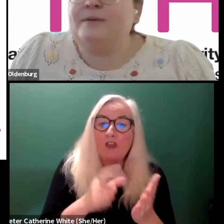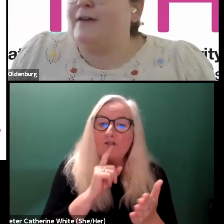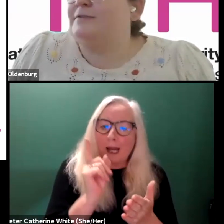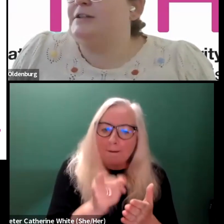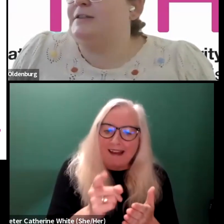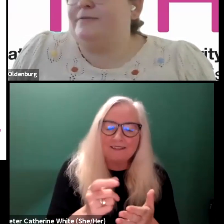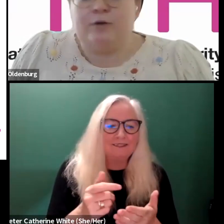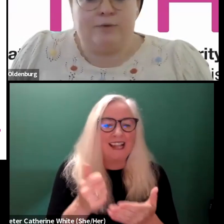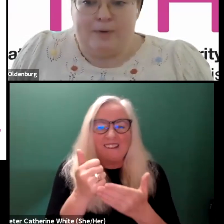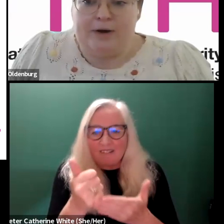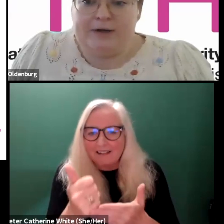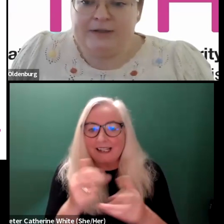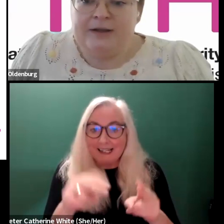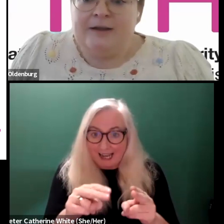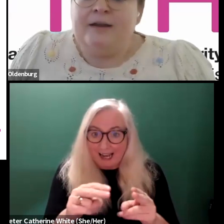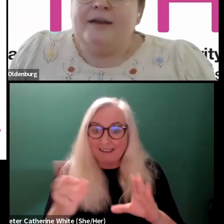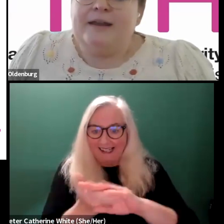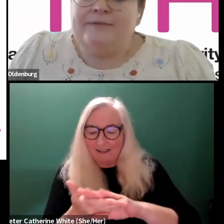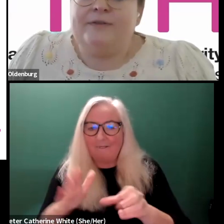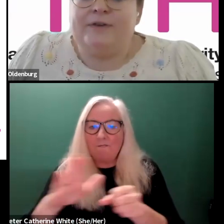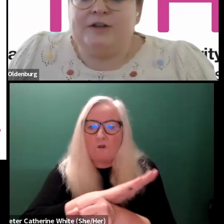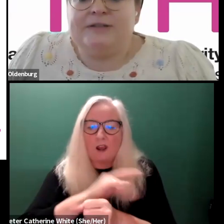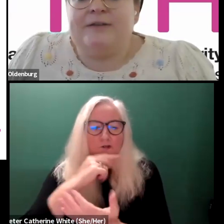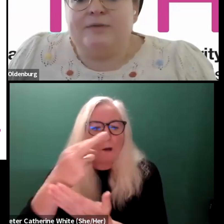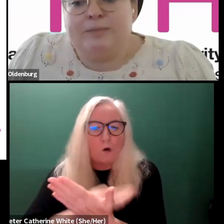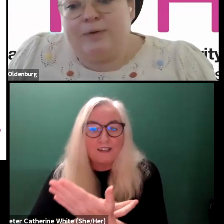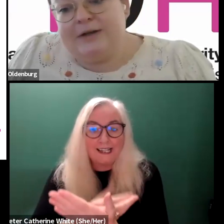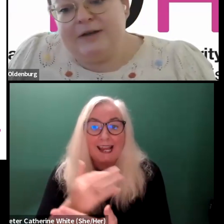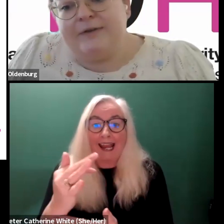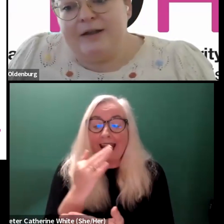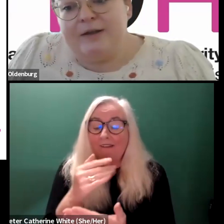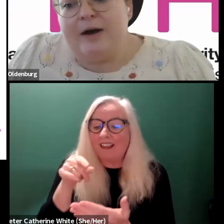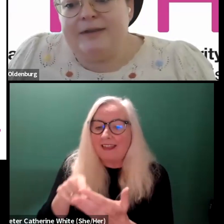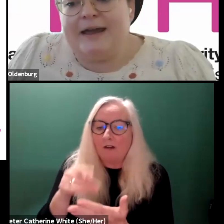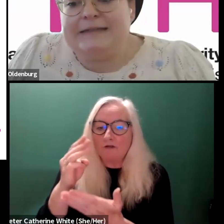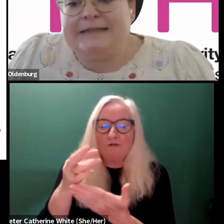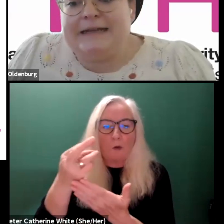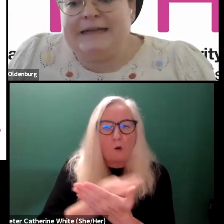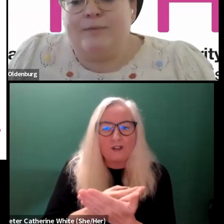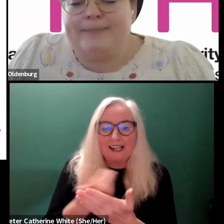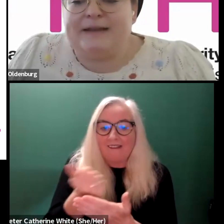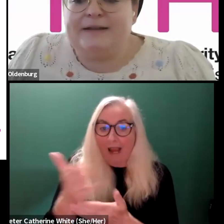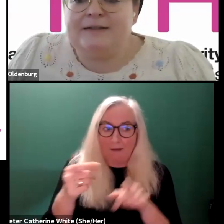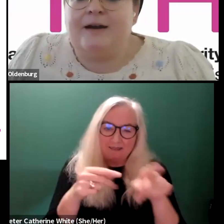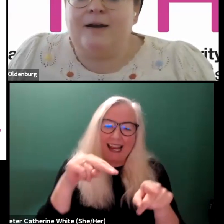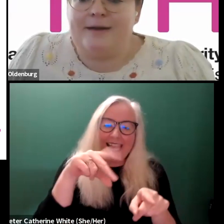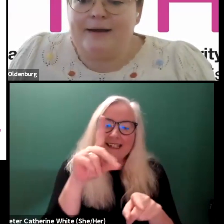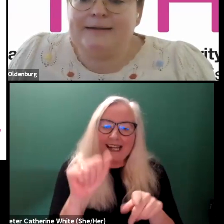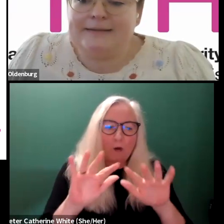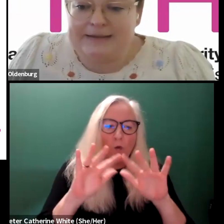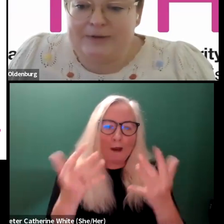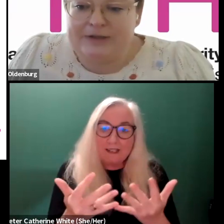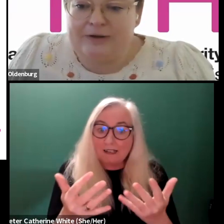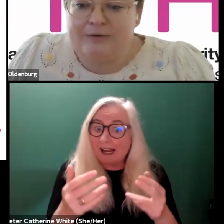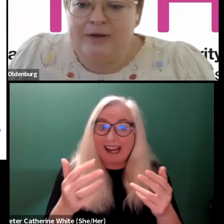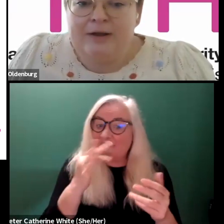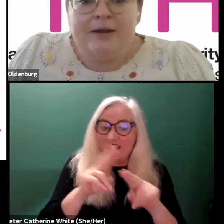If the versions of the report available on the NDA website are not accessible to you, Please make a request.